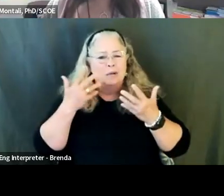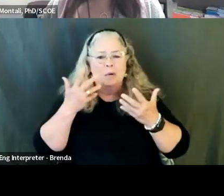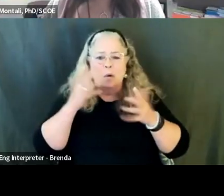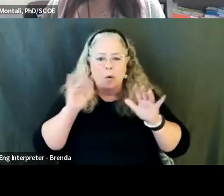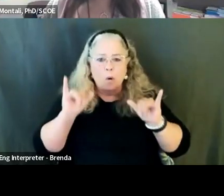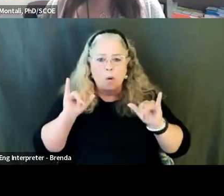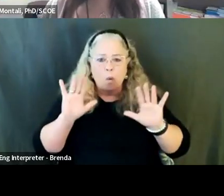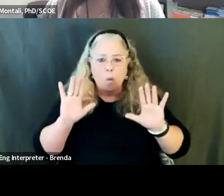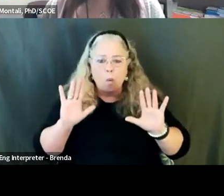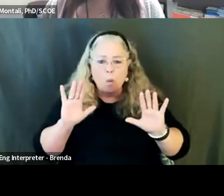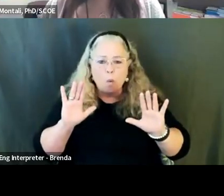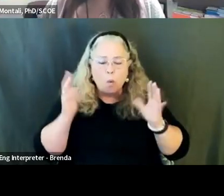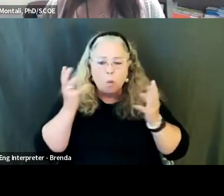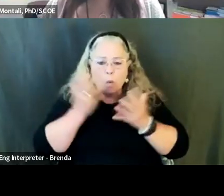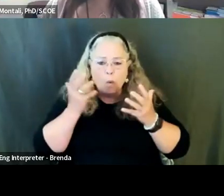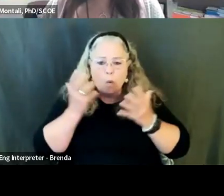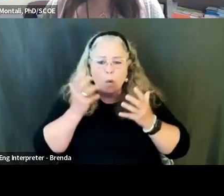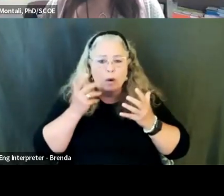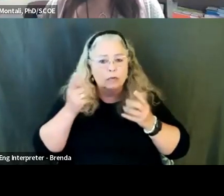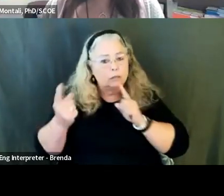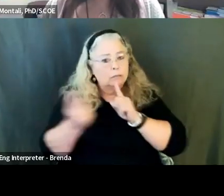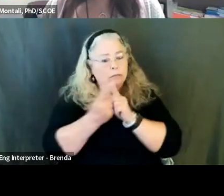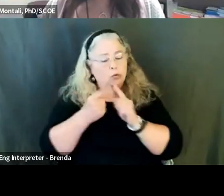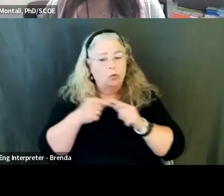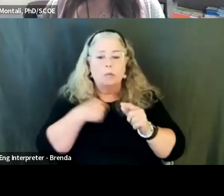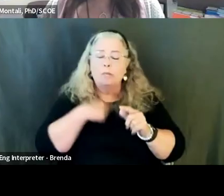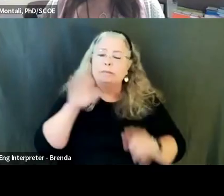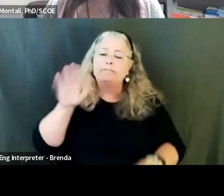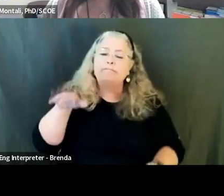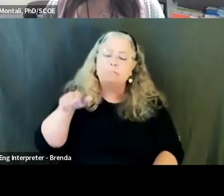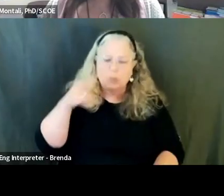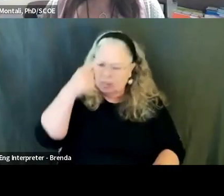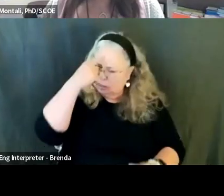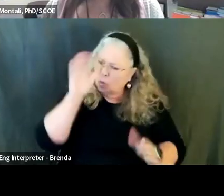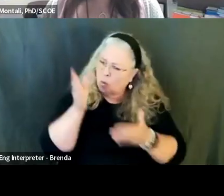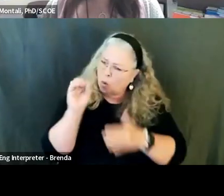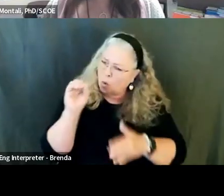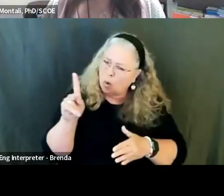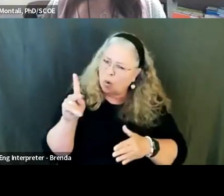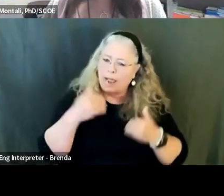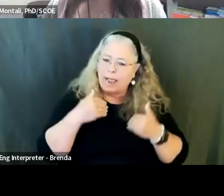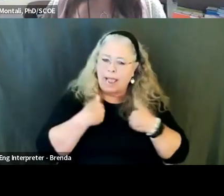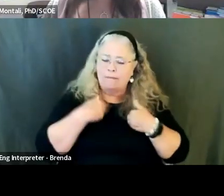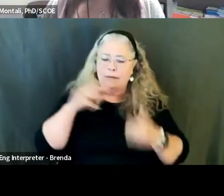Hold on!” Is she she came to me and said “You think it would be okay to have a mud kitchen?”